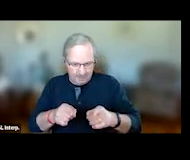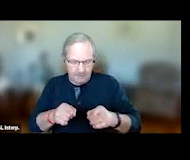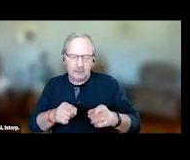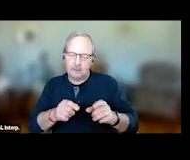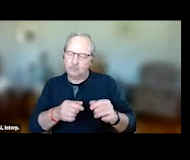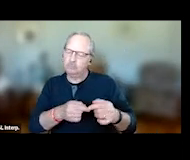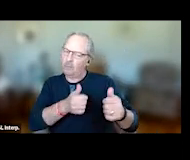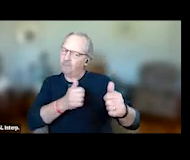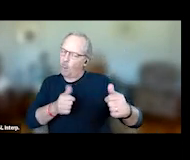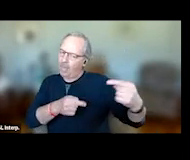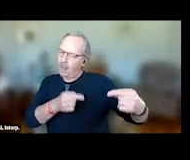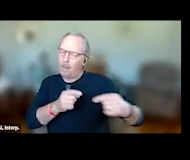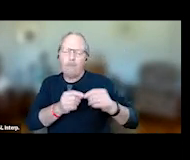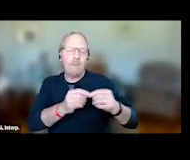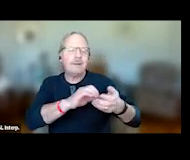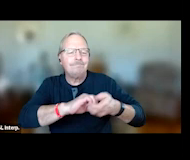it's more of a collaborative exploration.